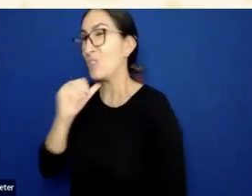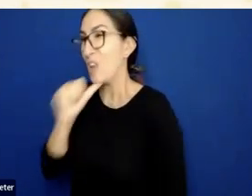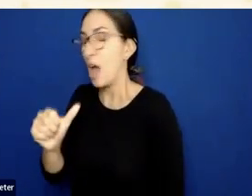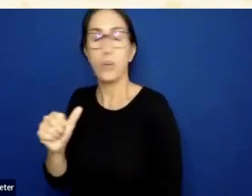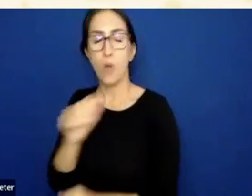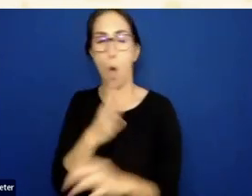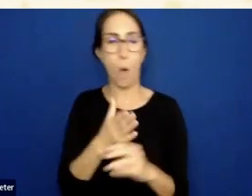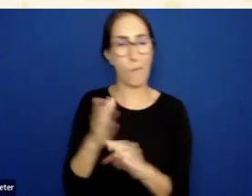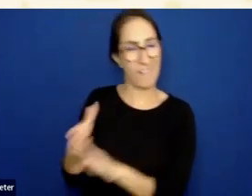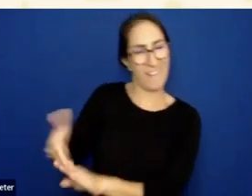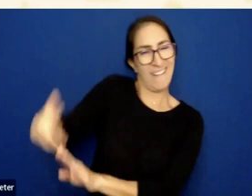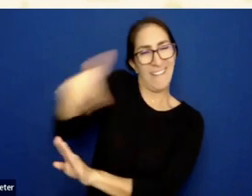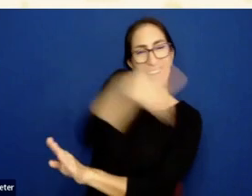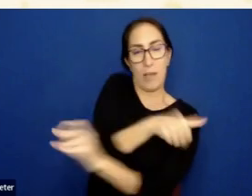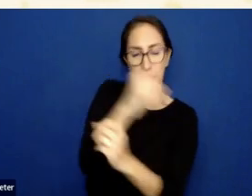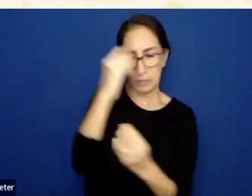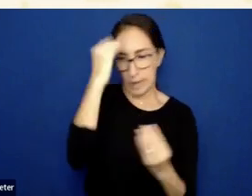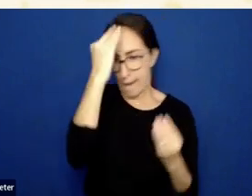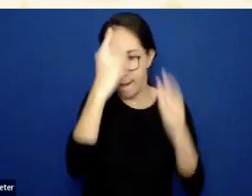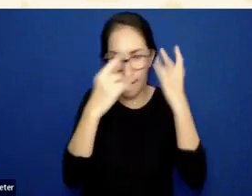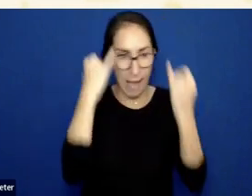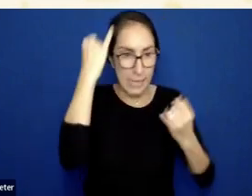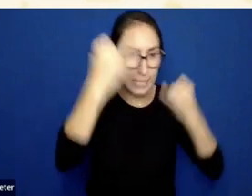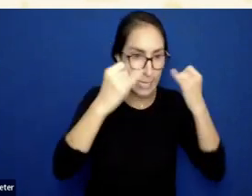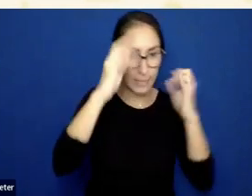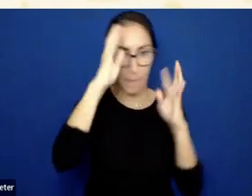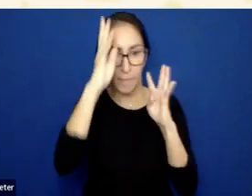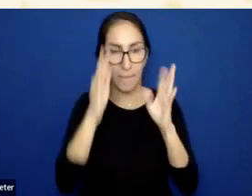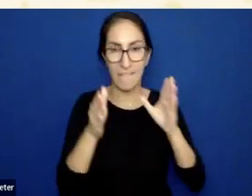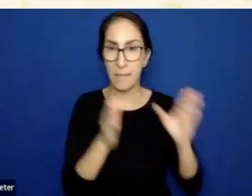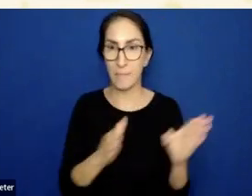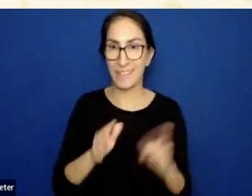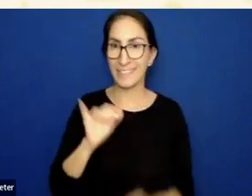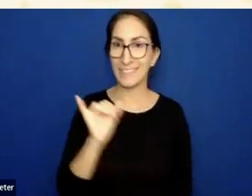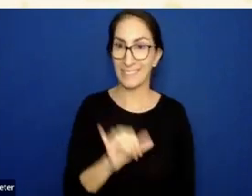to create our project. Next, of course, is the dimensions of these disabilities.